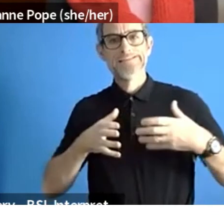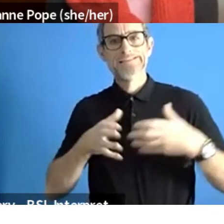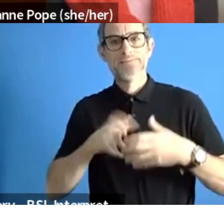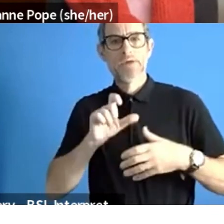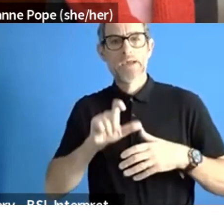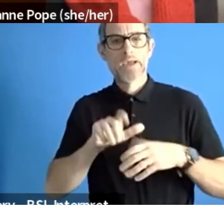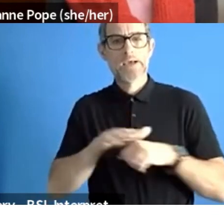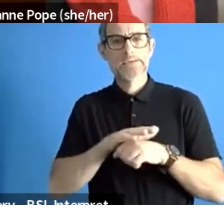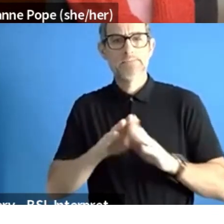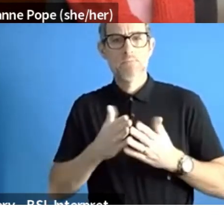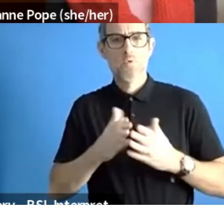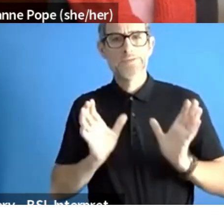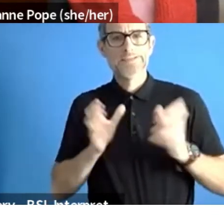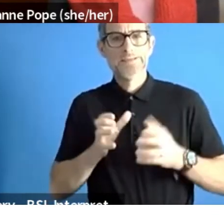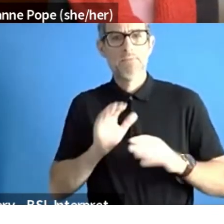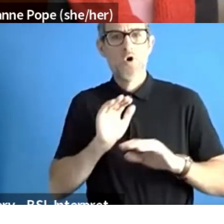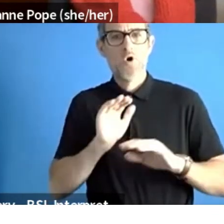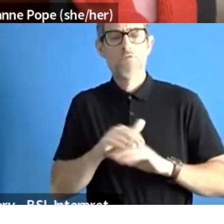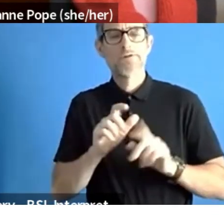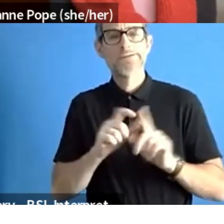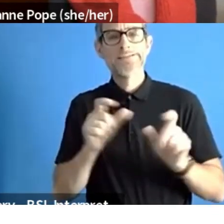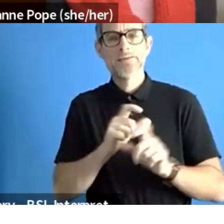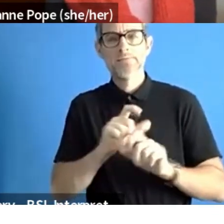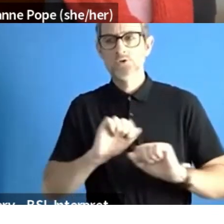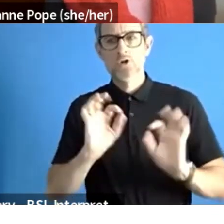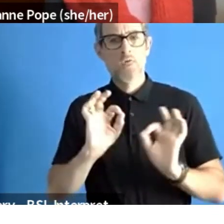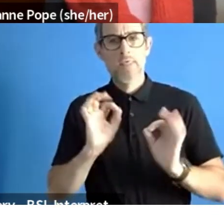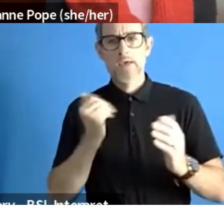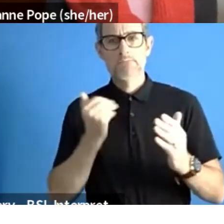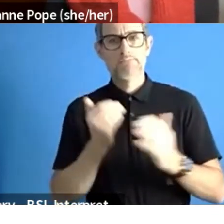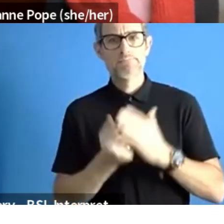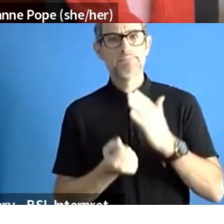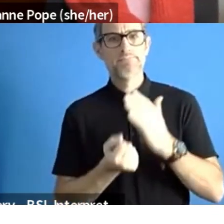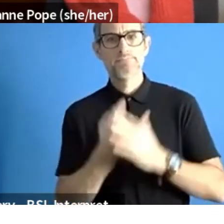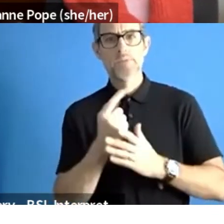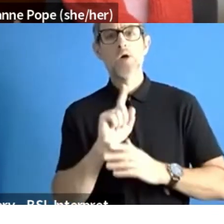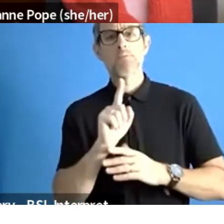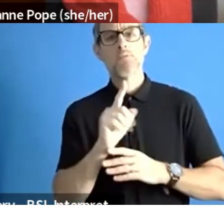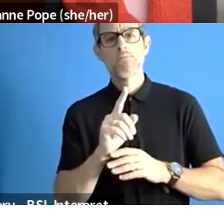team, about dyslexia, for example, but I did have something last week where